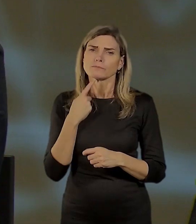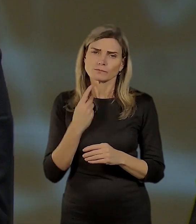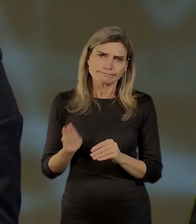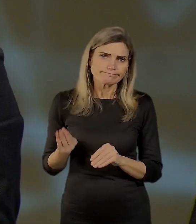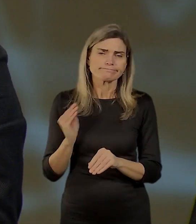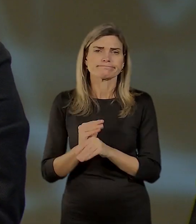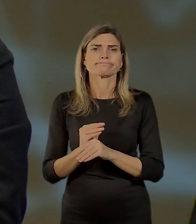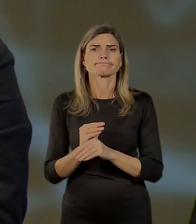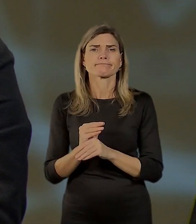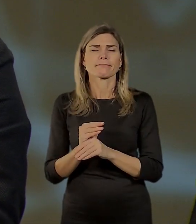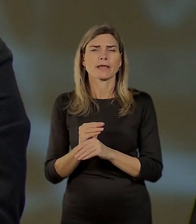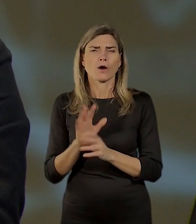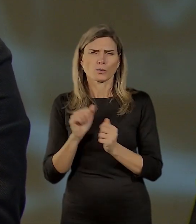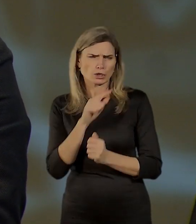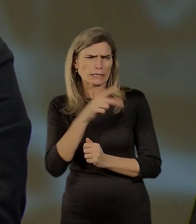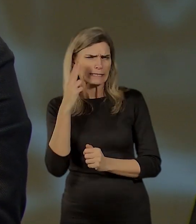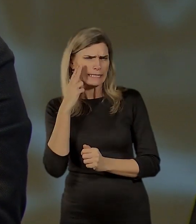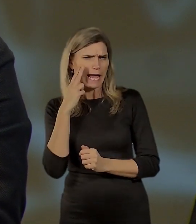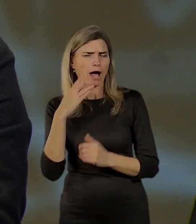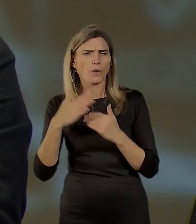But unfortunately it was challenged in court.